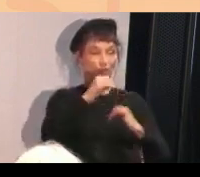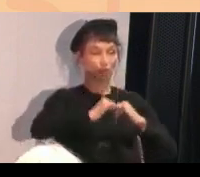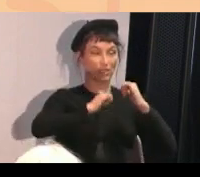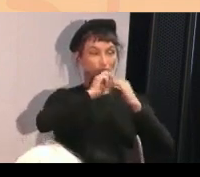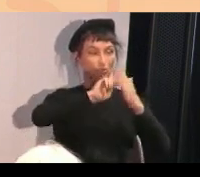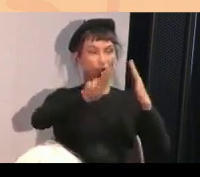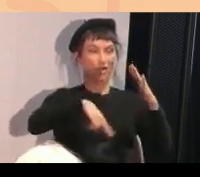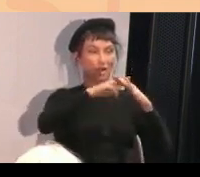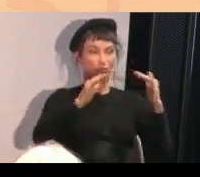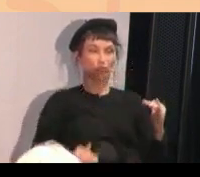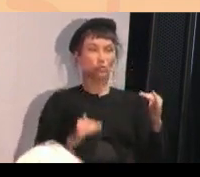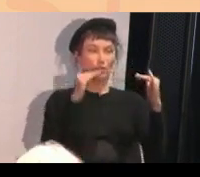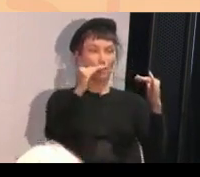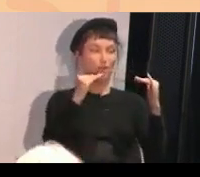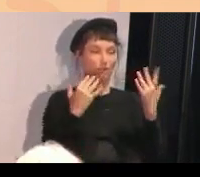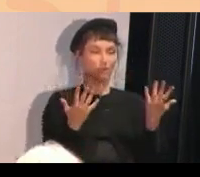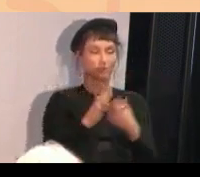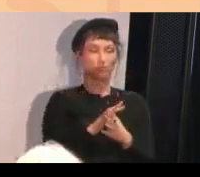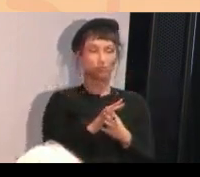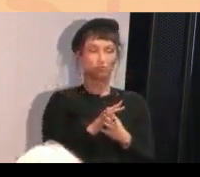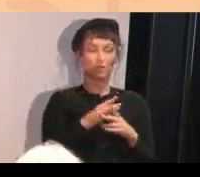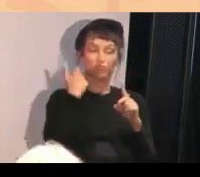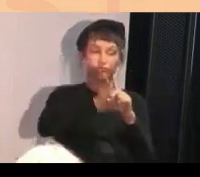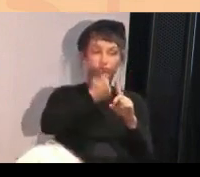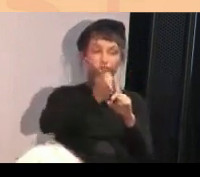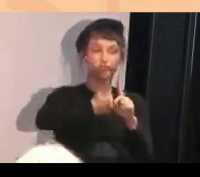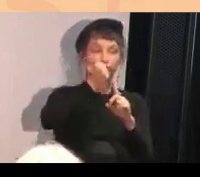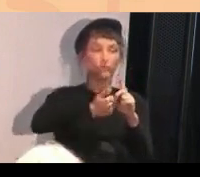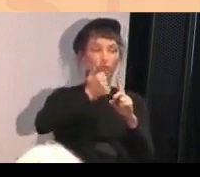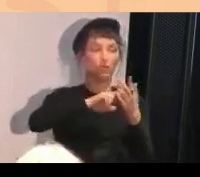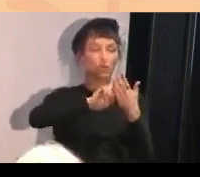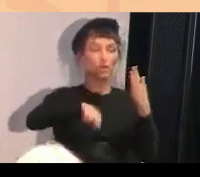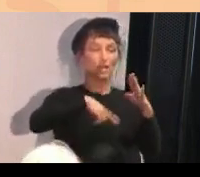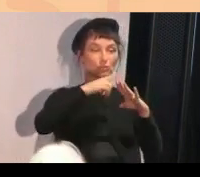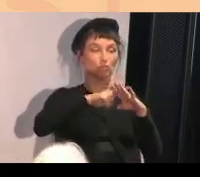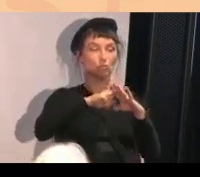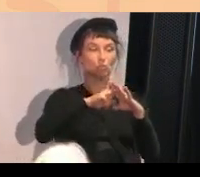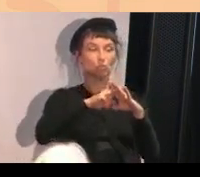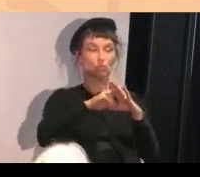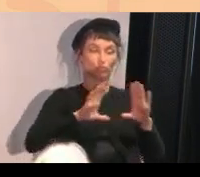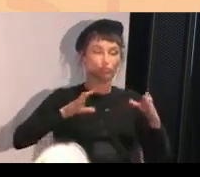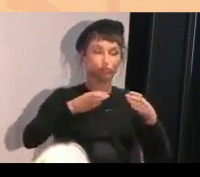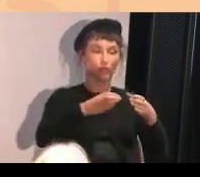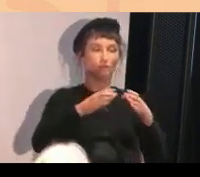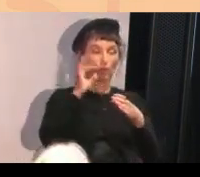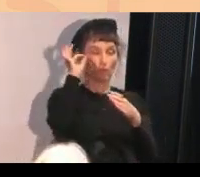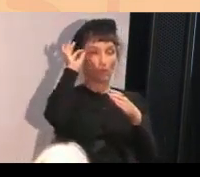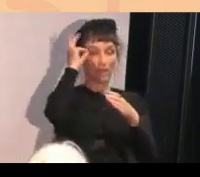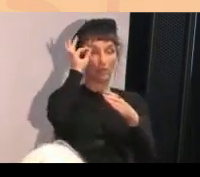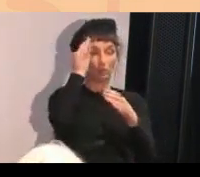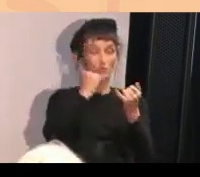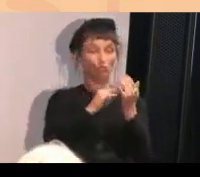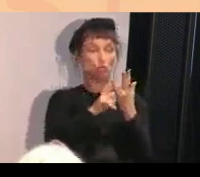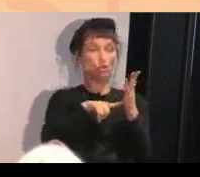sector called for a national peak body through the council's making Solid Ground review in 2008.